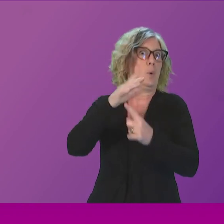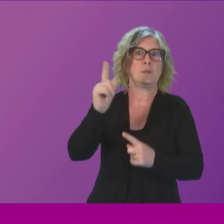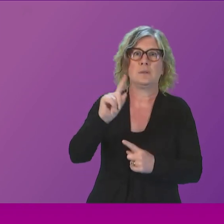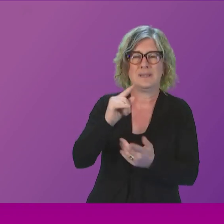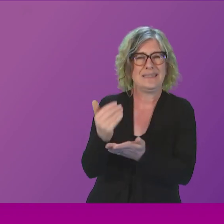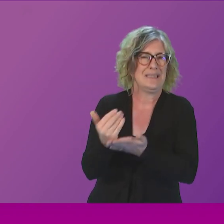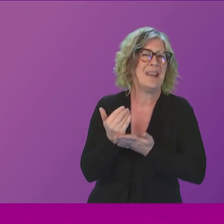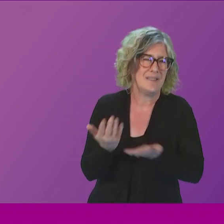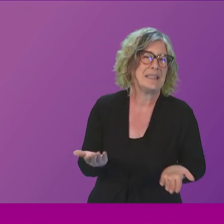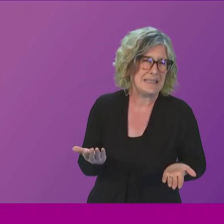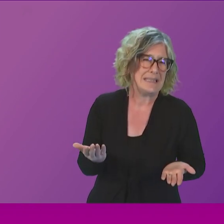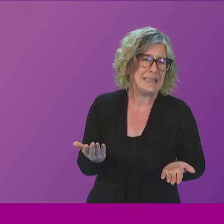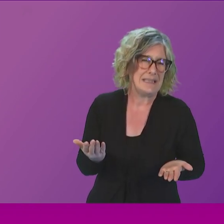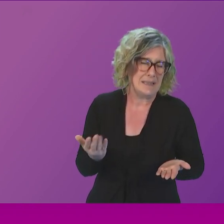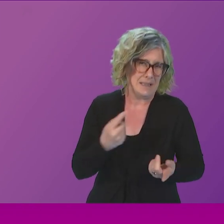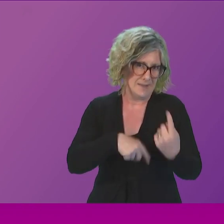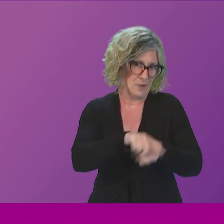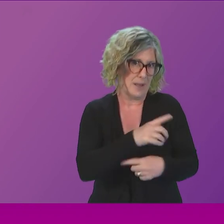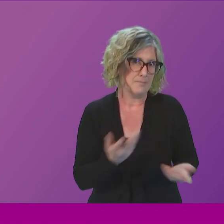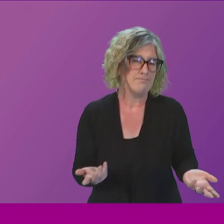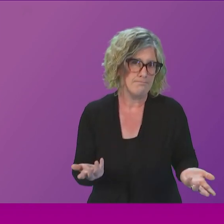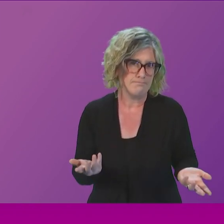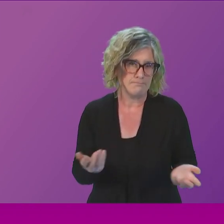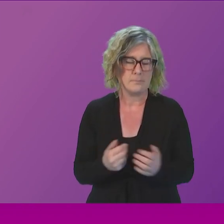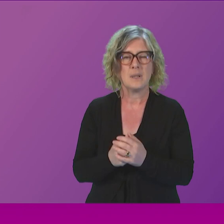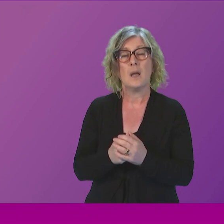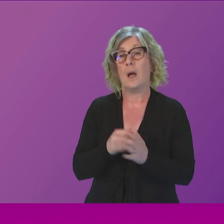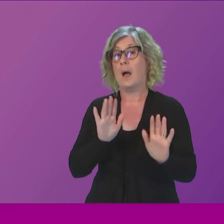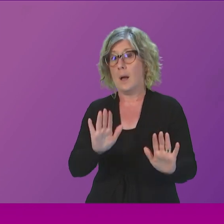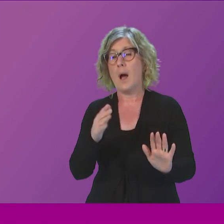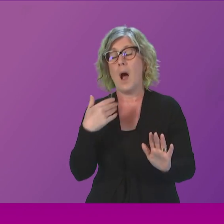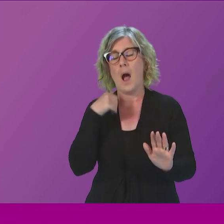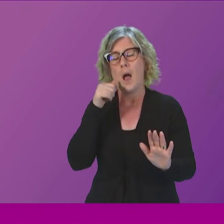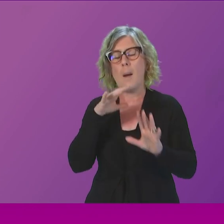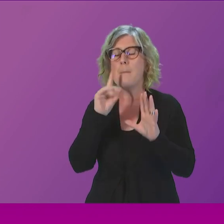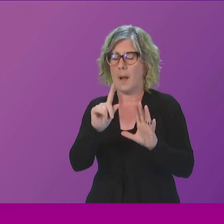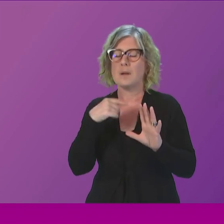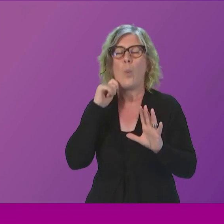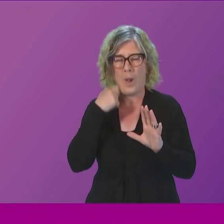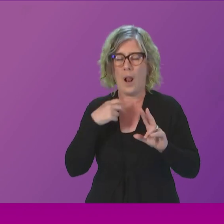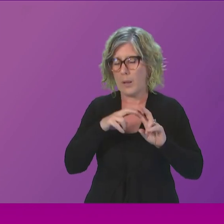Notwithstanding all that I have said, I will look at the issue again in further detail,